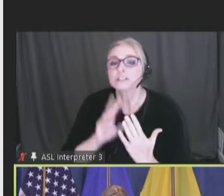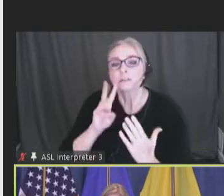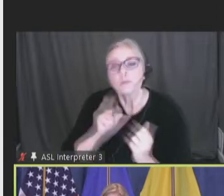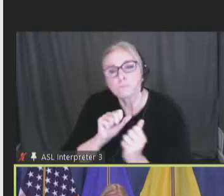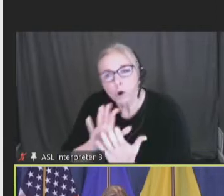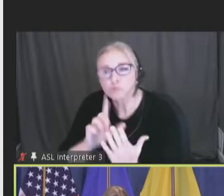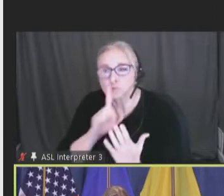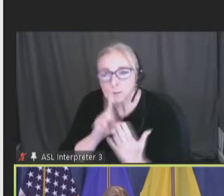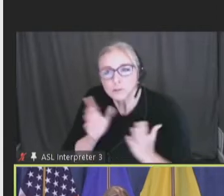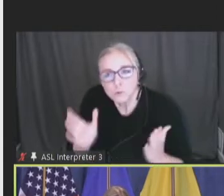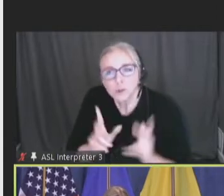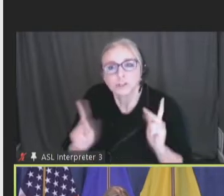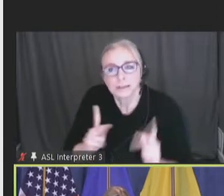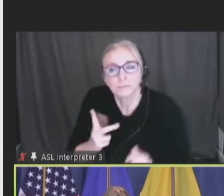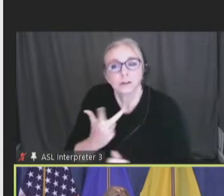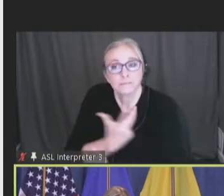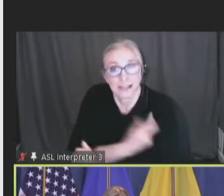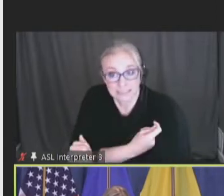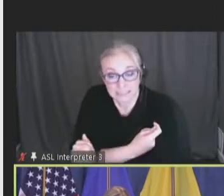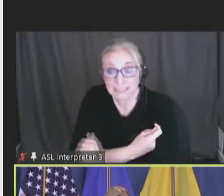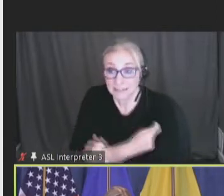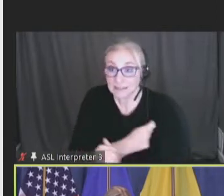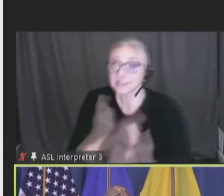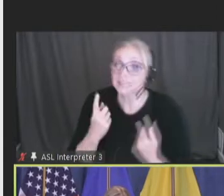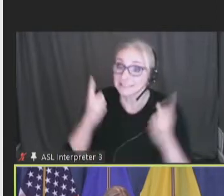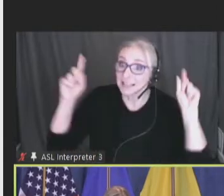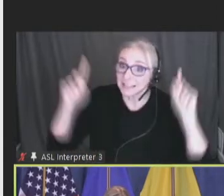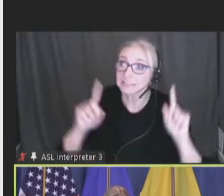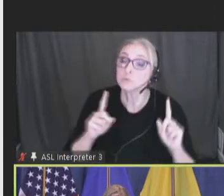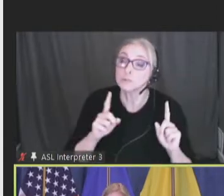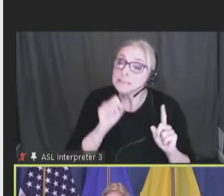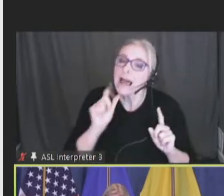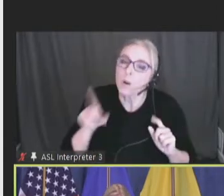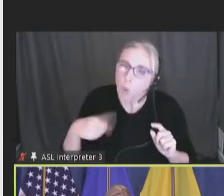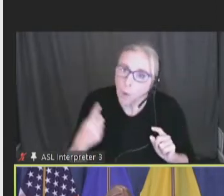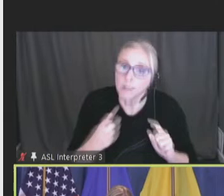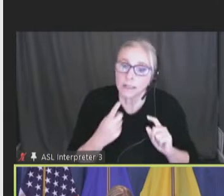encouraging people to get vaccinated, success was not only focused on the number of vaccines